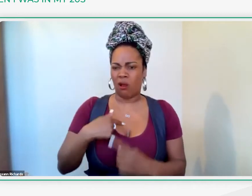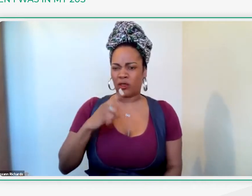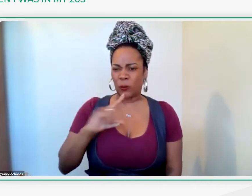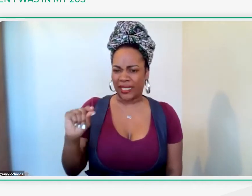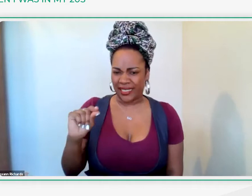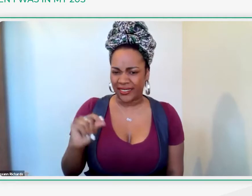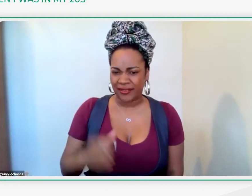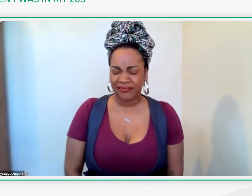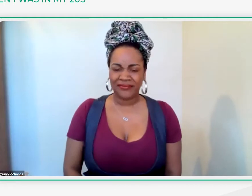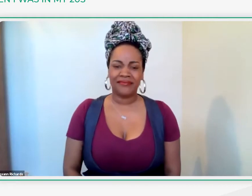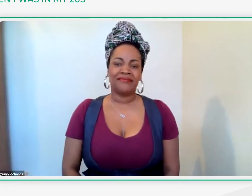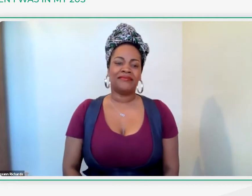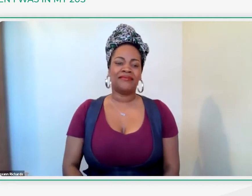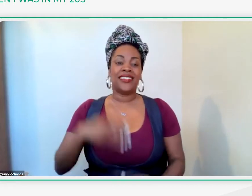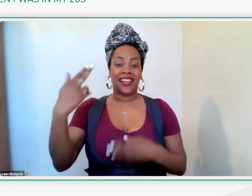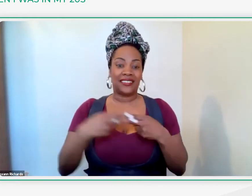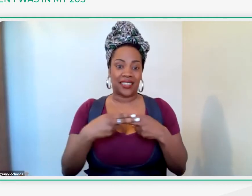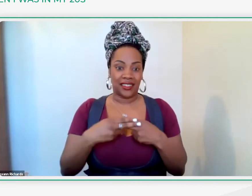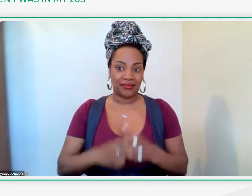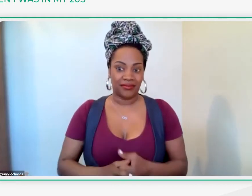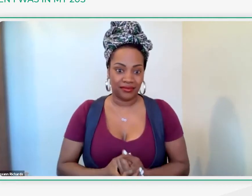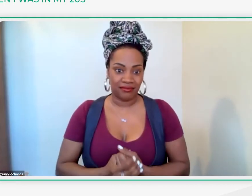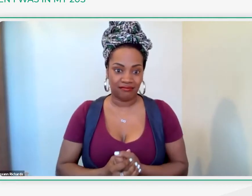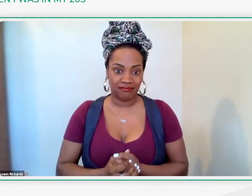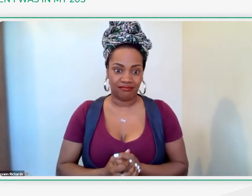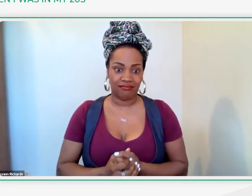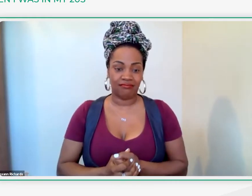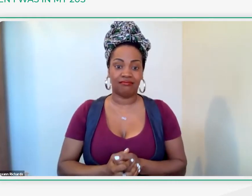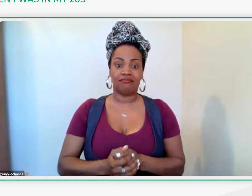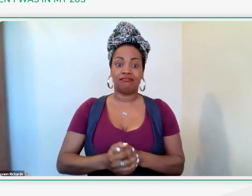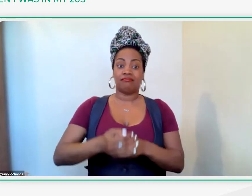And today is just some financial tips that I wish I knew earlier – like in my 20s.